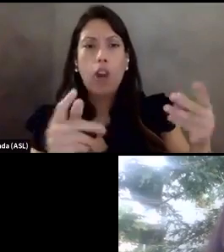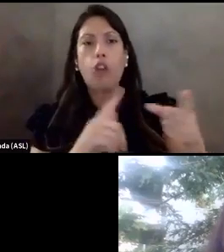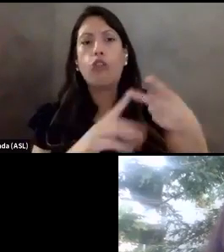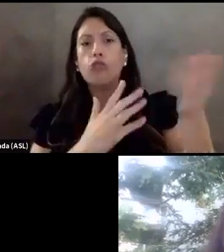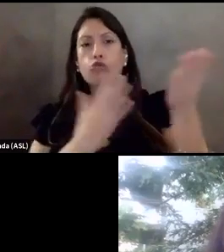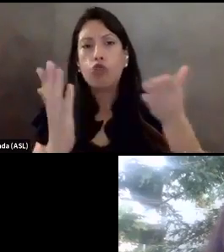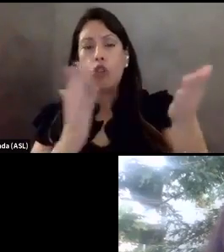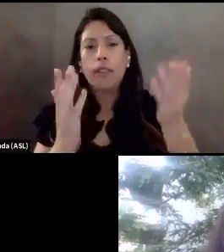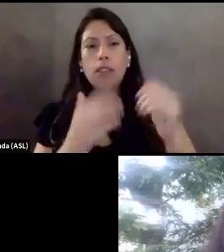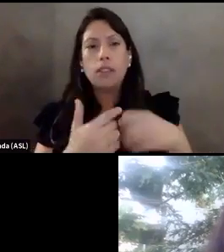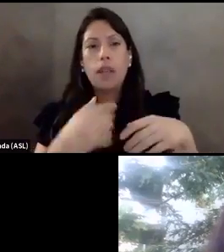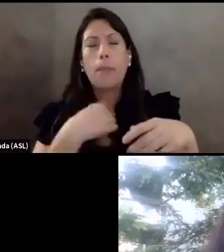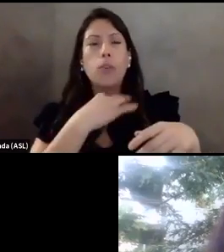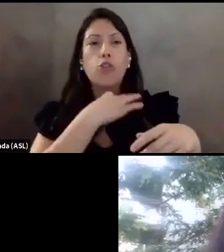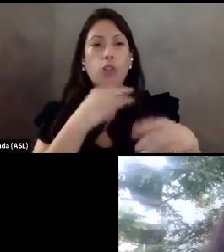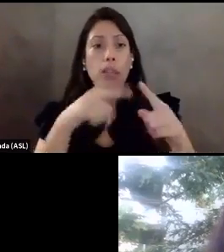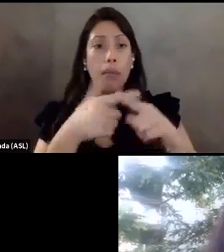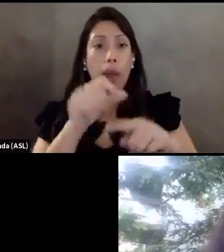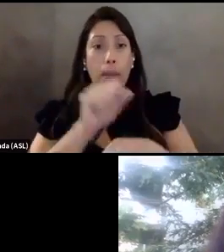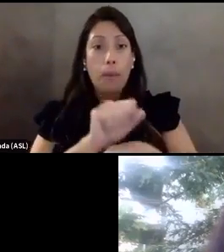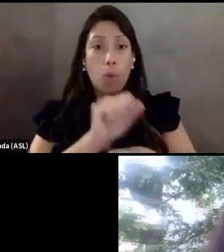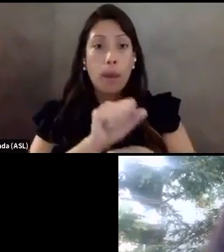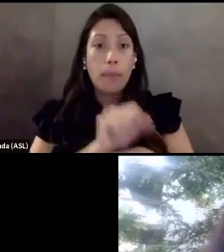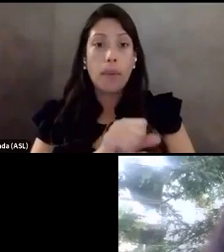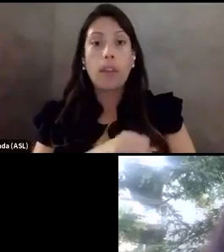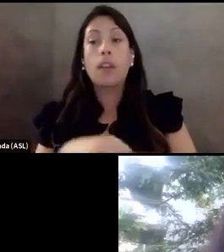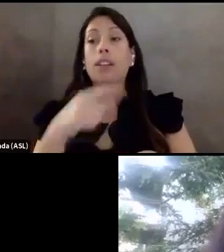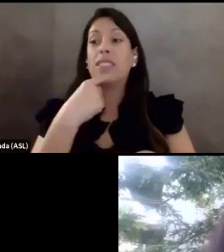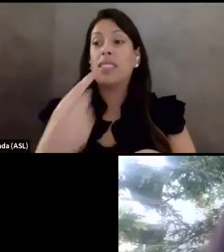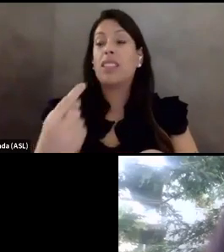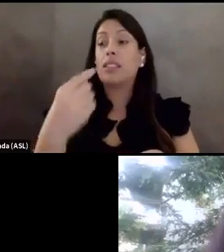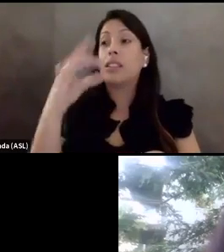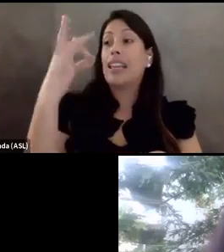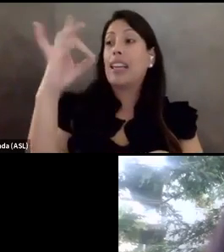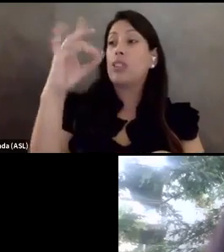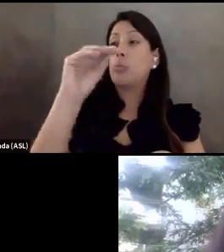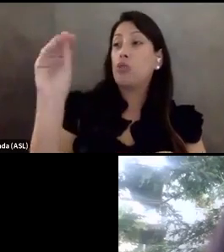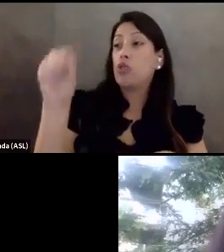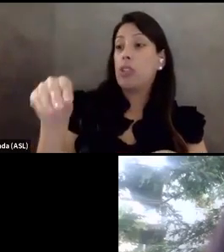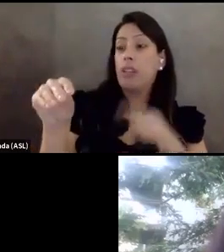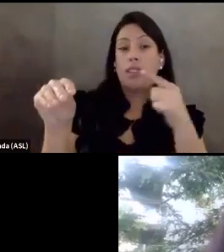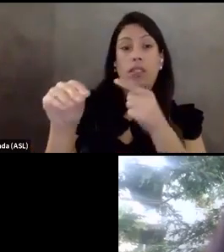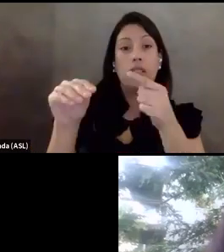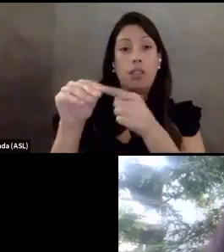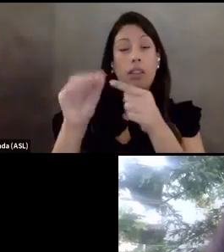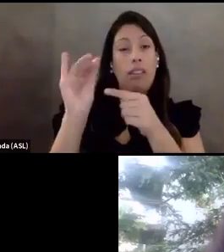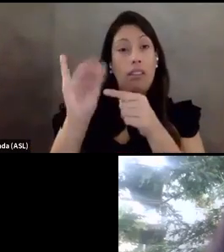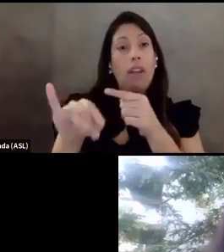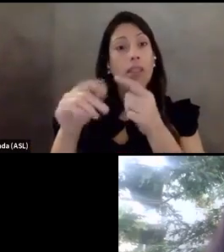employment sector data, 18 percent, that represents the biggest chunk of cases.